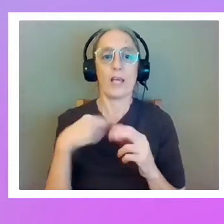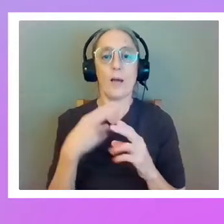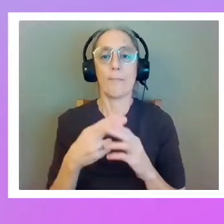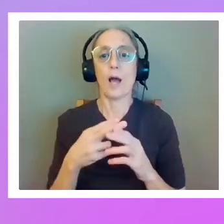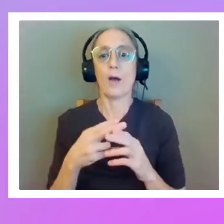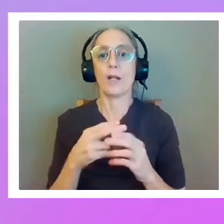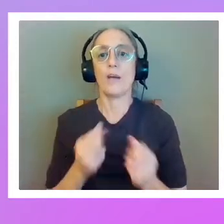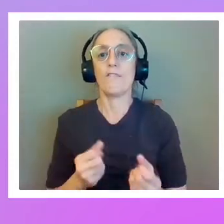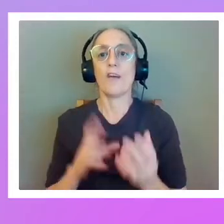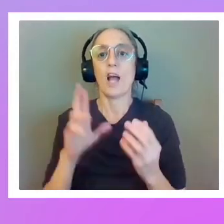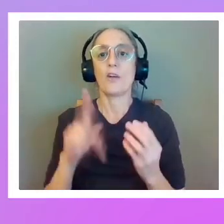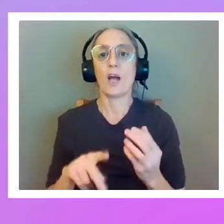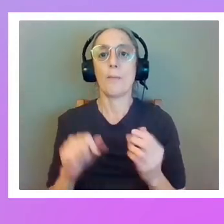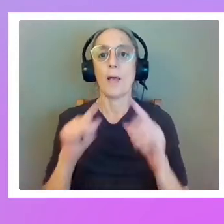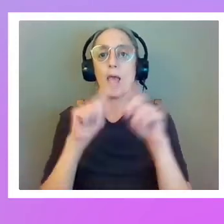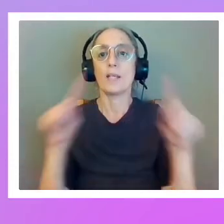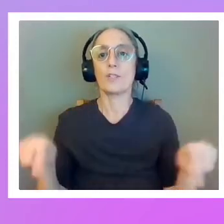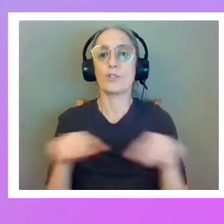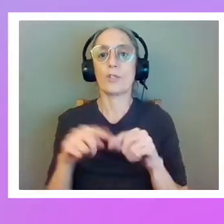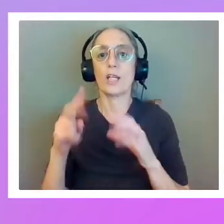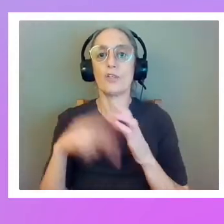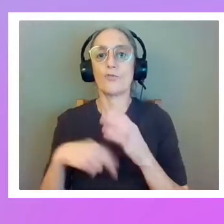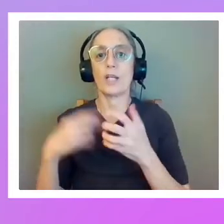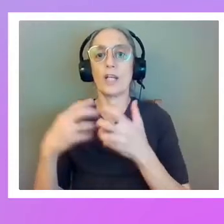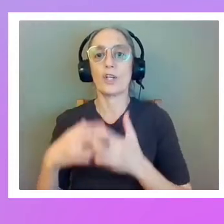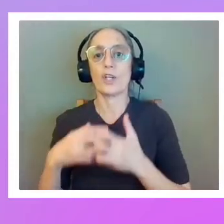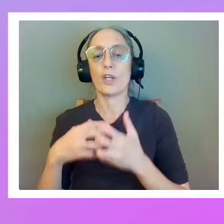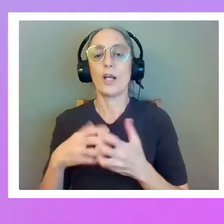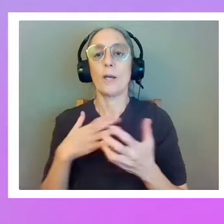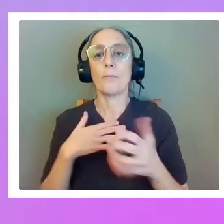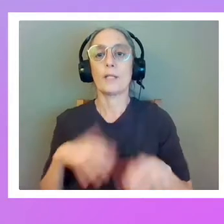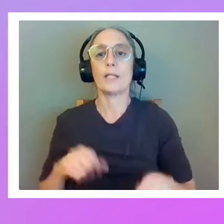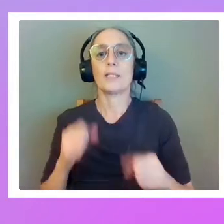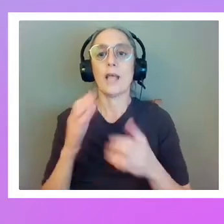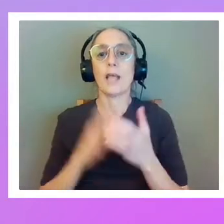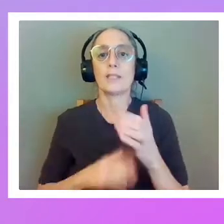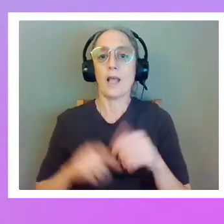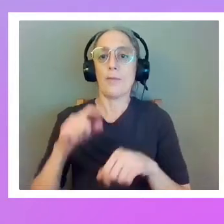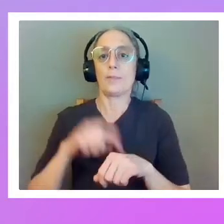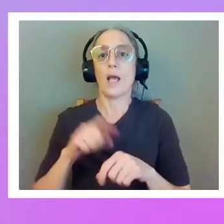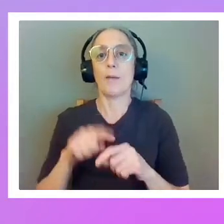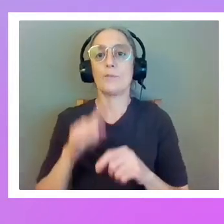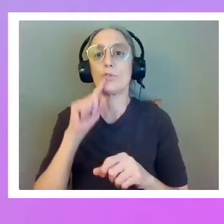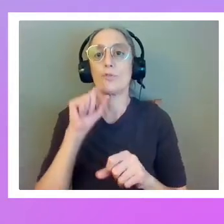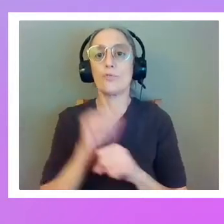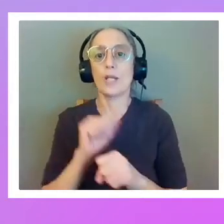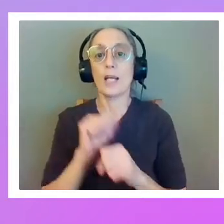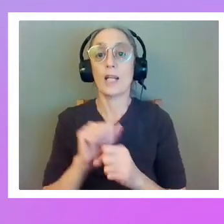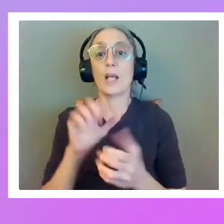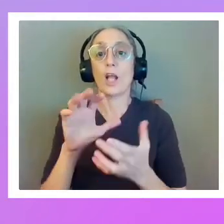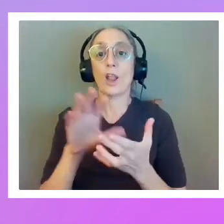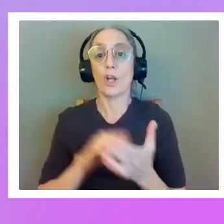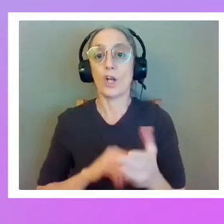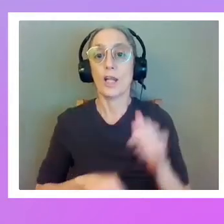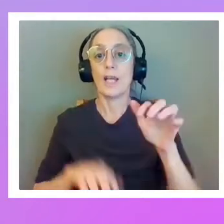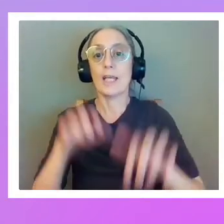please some time to really learn keyboard interaction it will make you a better designer